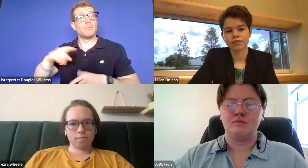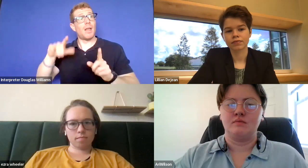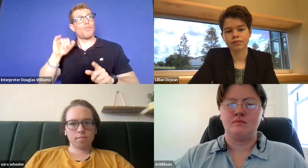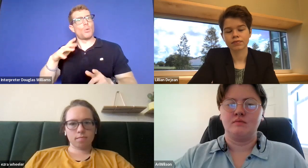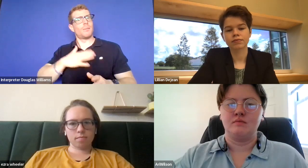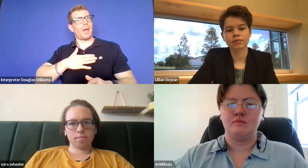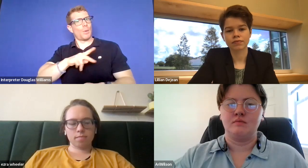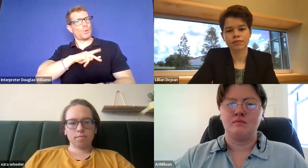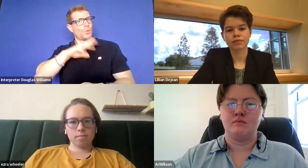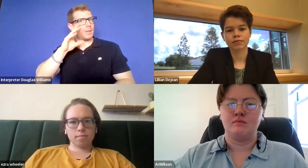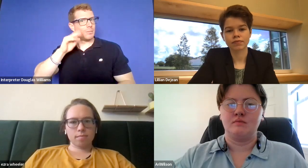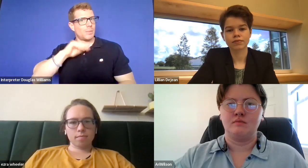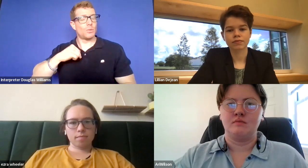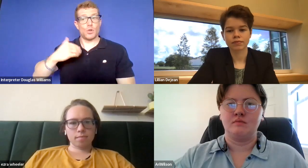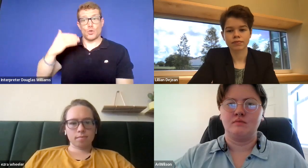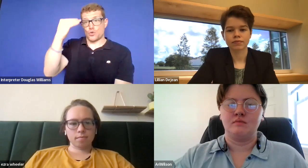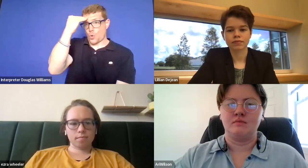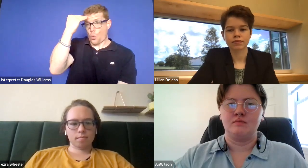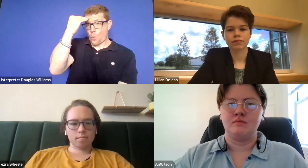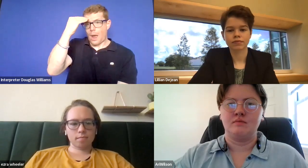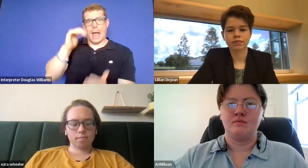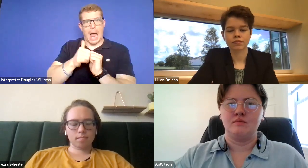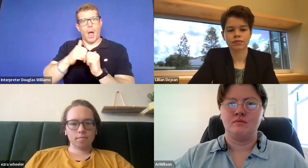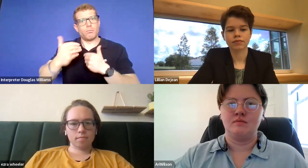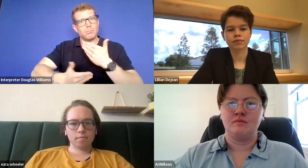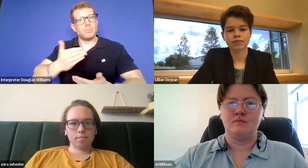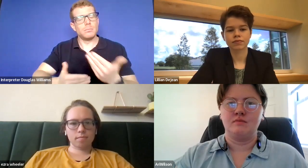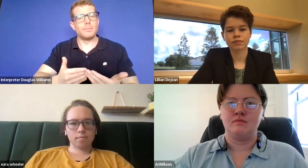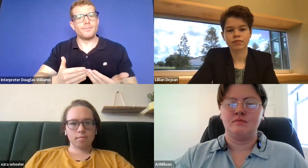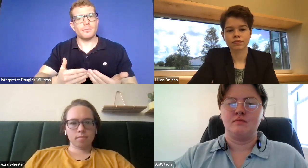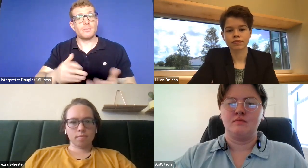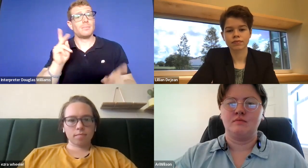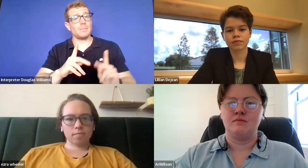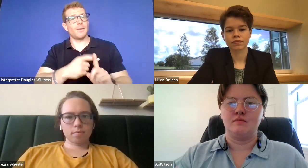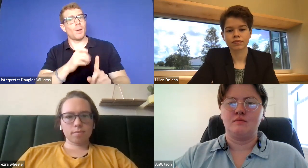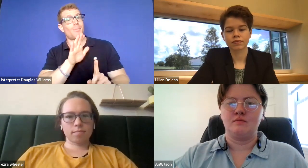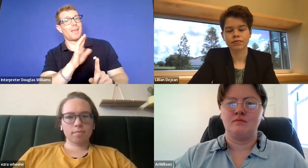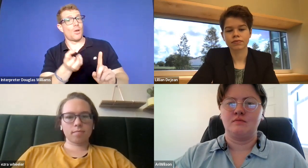Knowing that you know how to do it, you know, and and the people from their own experiences can tell you.